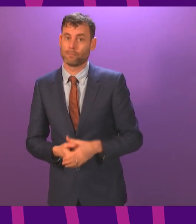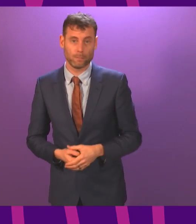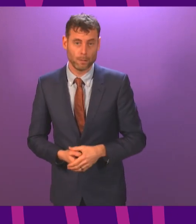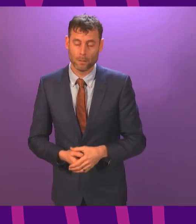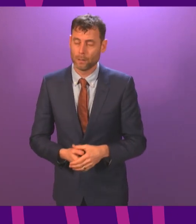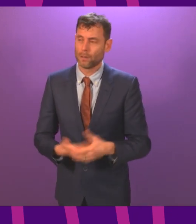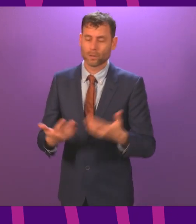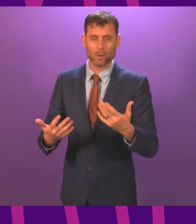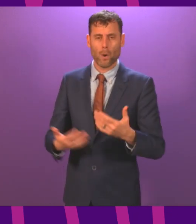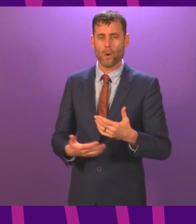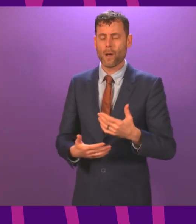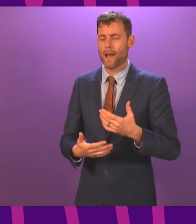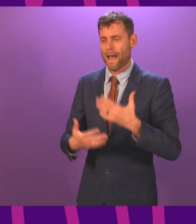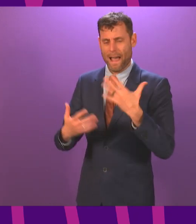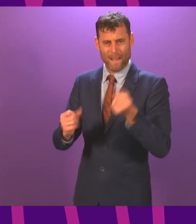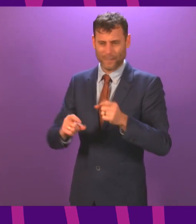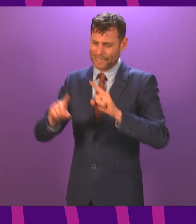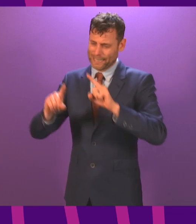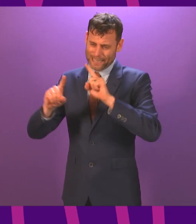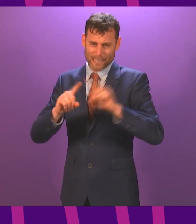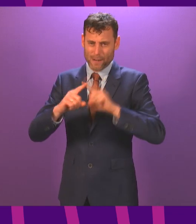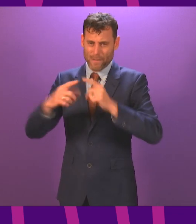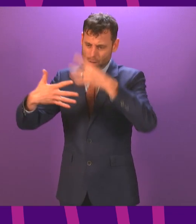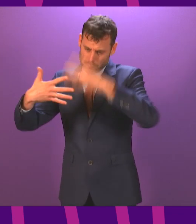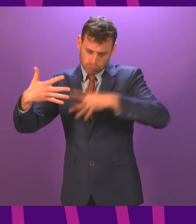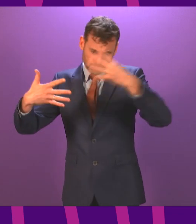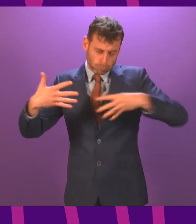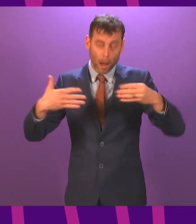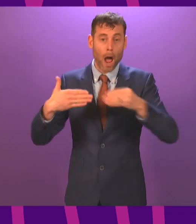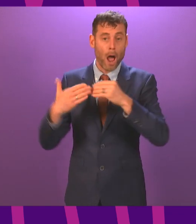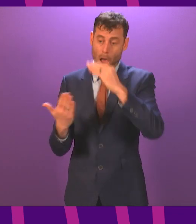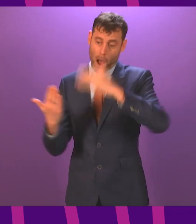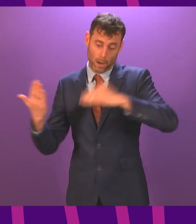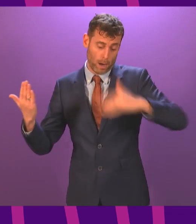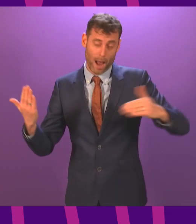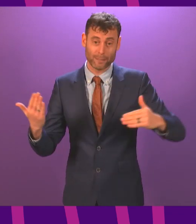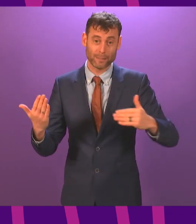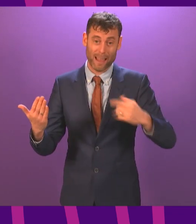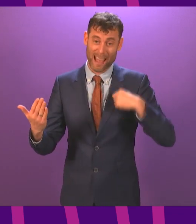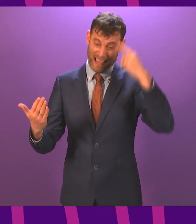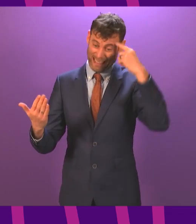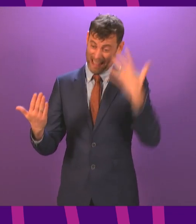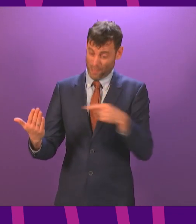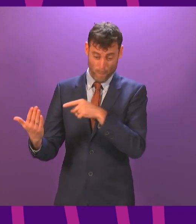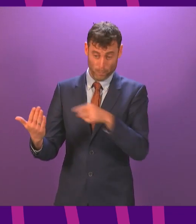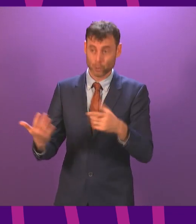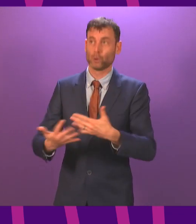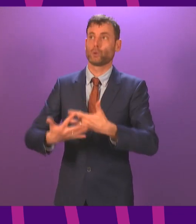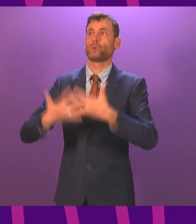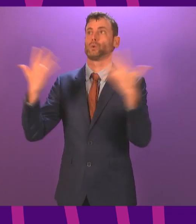on almost every issue under the sun—almost too much guidance—and we will continue to